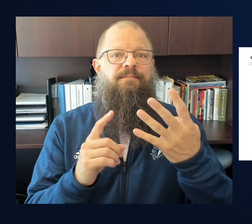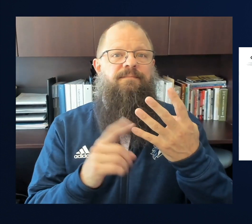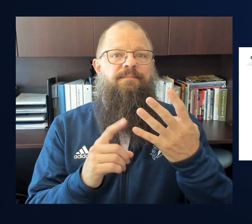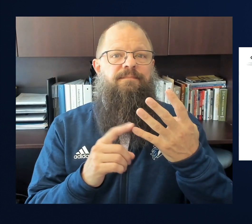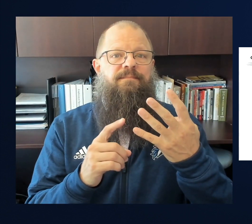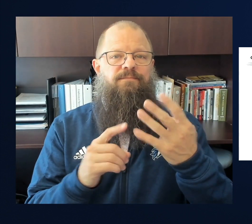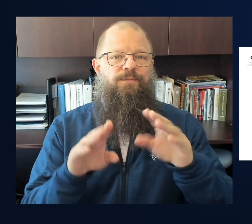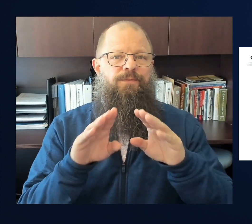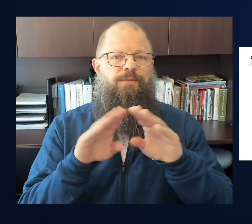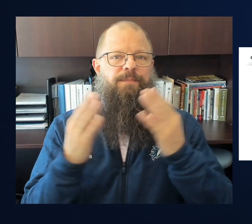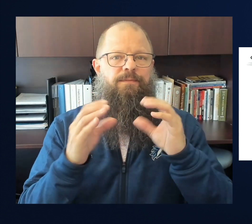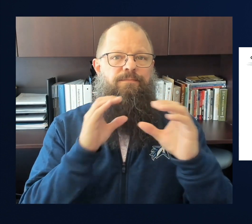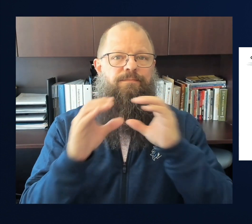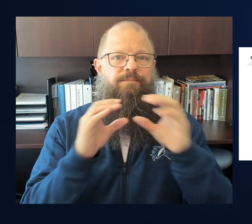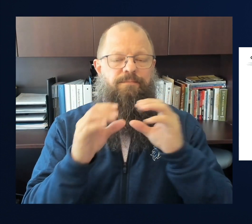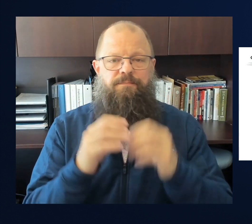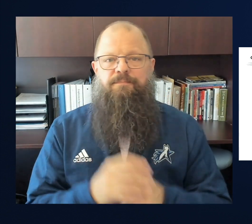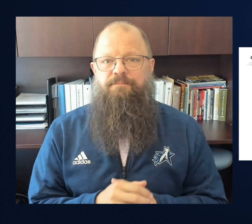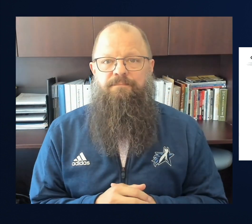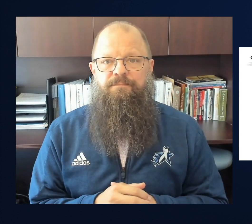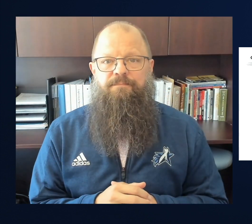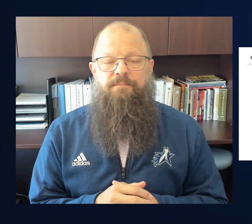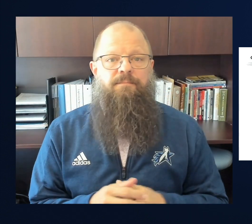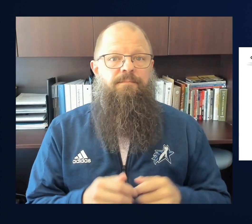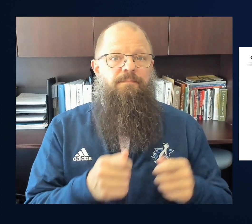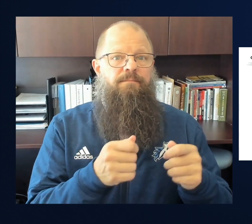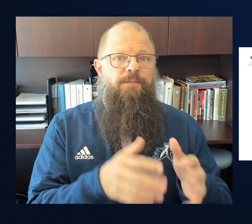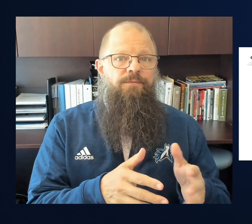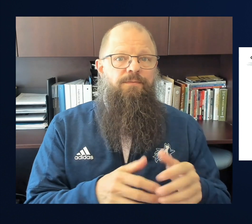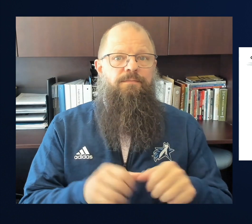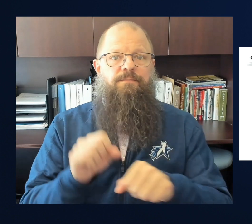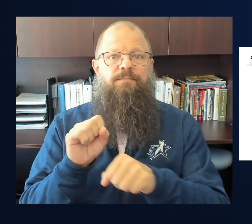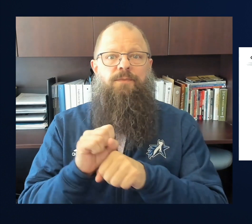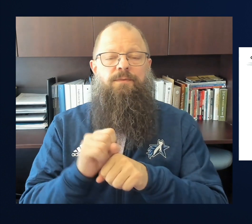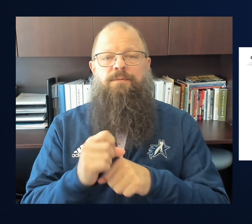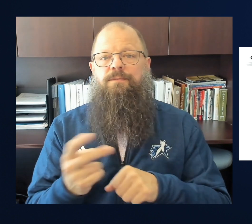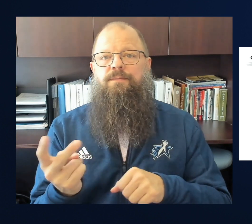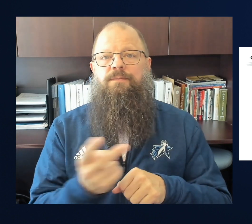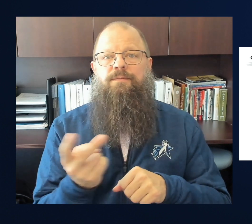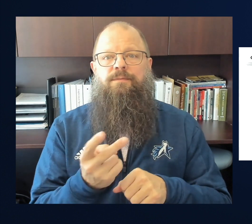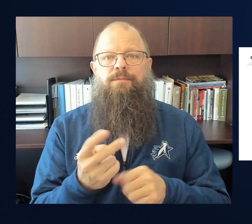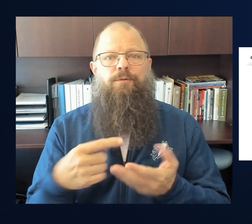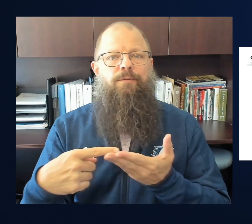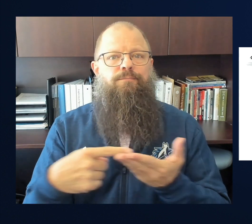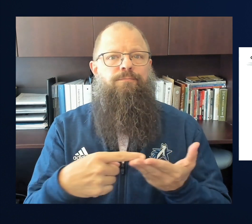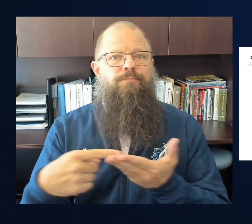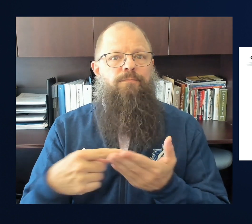can sit down and discuss that goal setting. It also allows for open communication between the manager